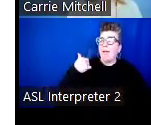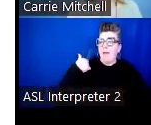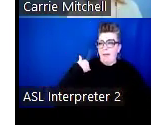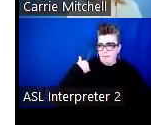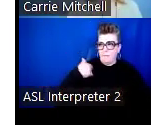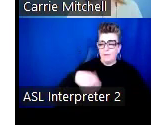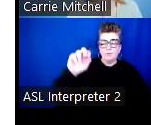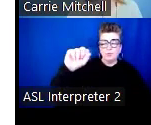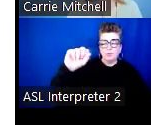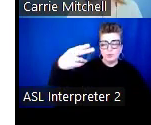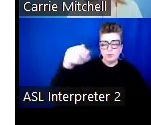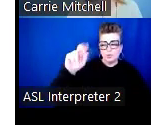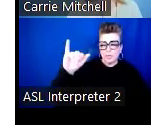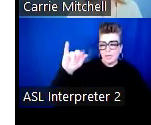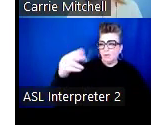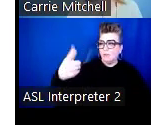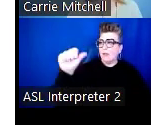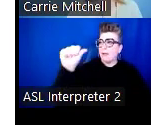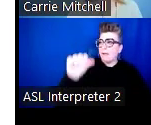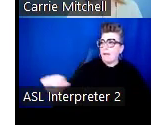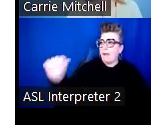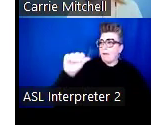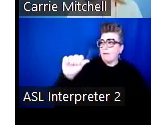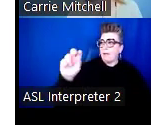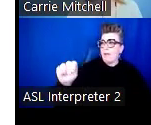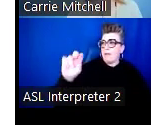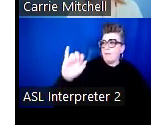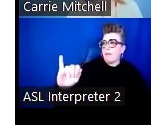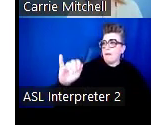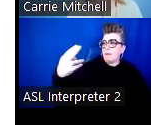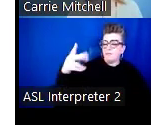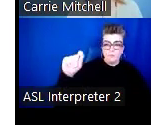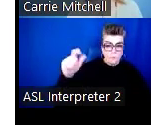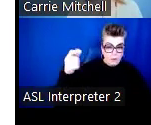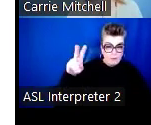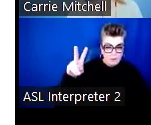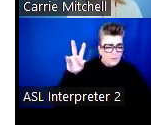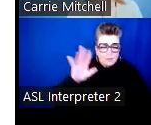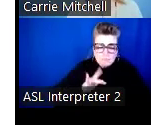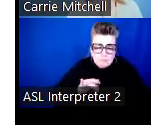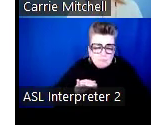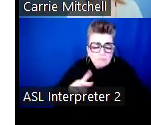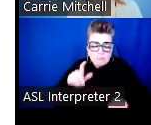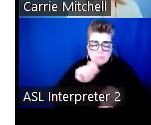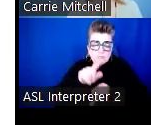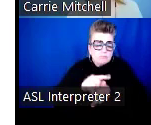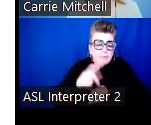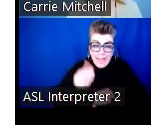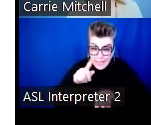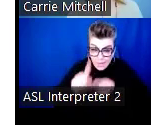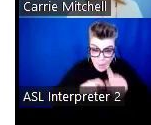And that is a great place to put some questions if you're not already finding the answer